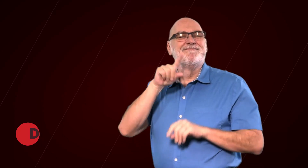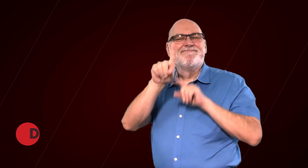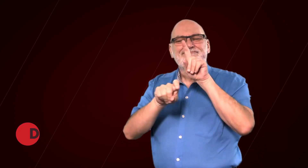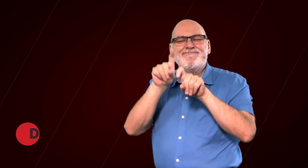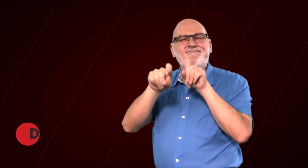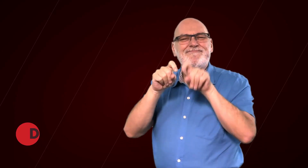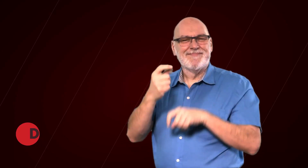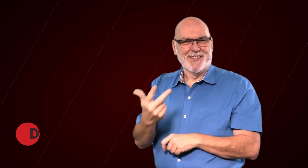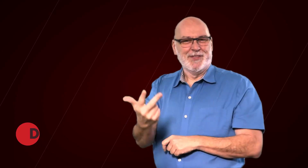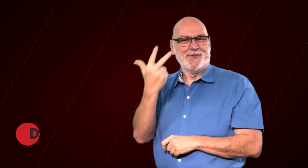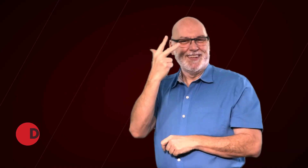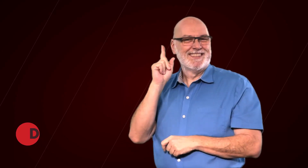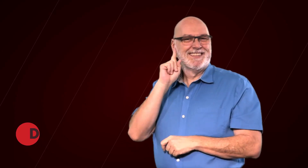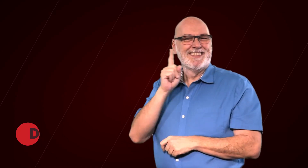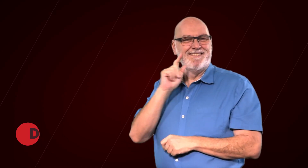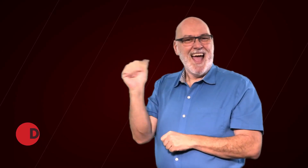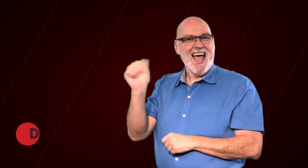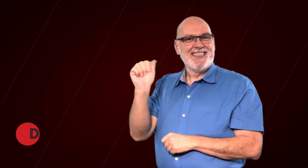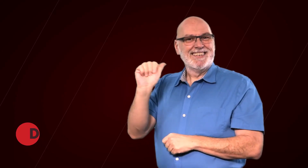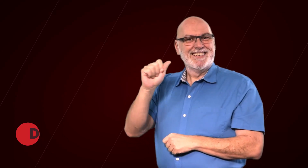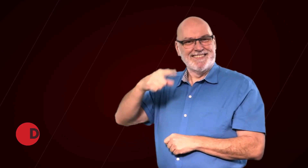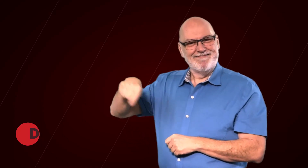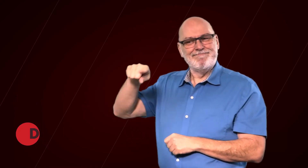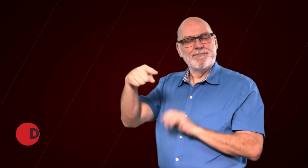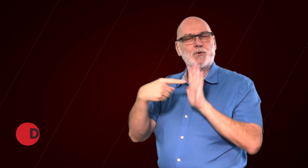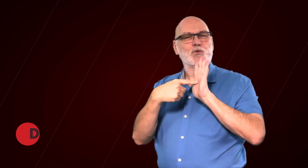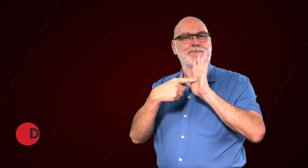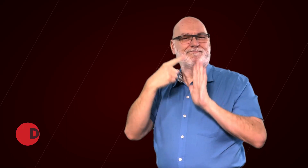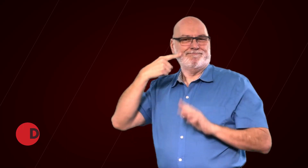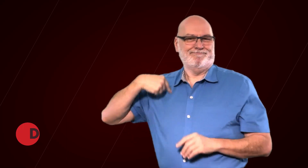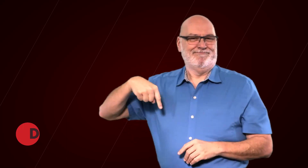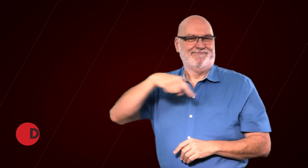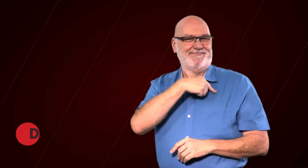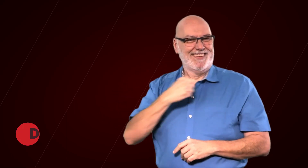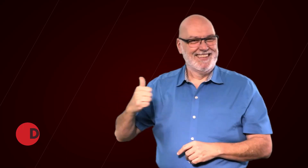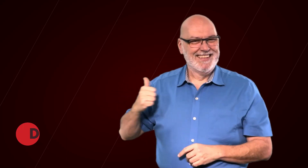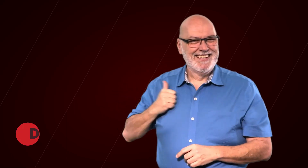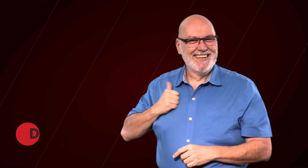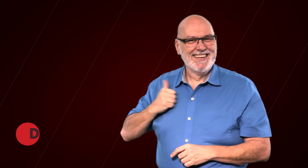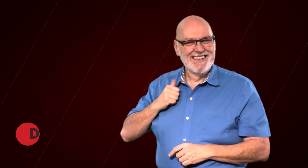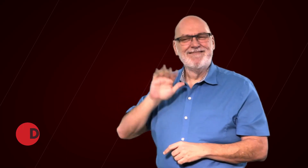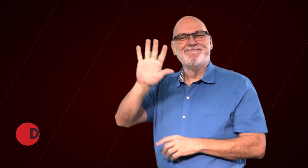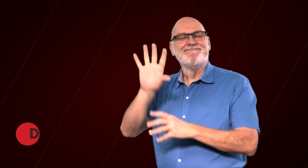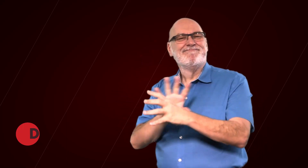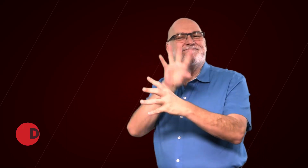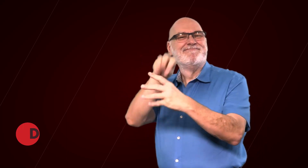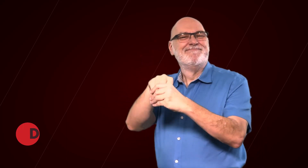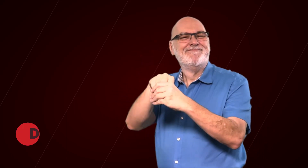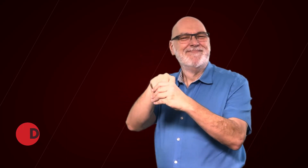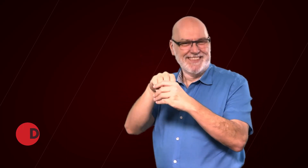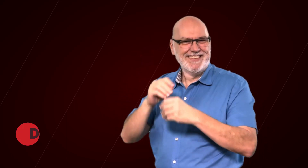[Anselmo]: I asked three Deaf athletes who will represent Canada about their participation.